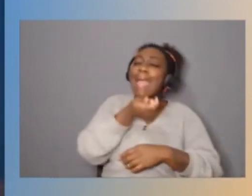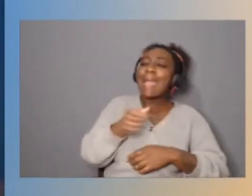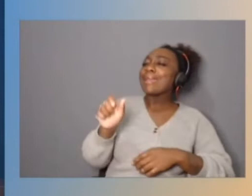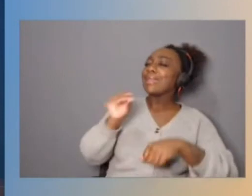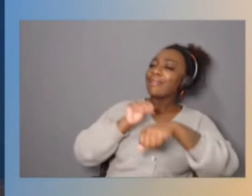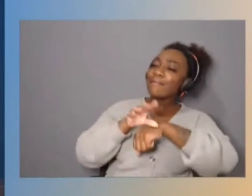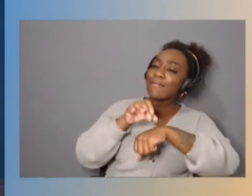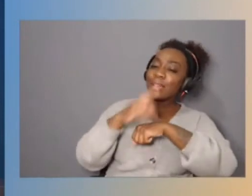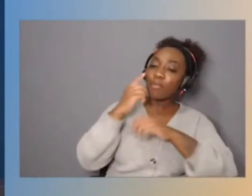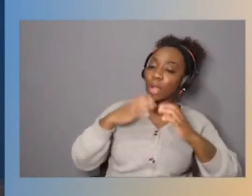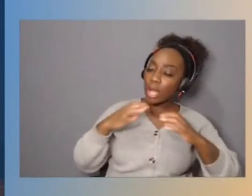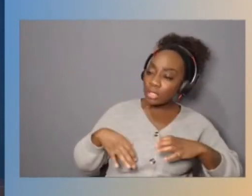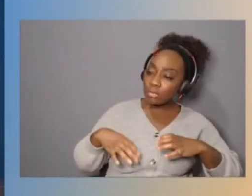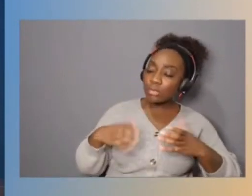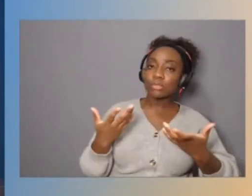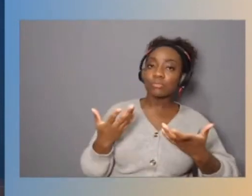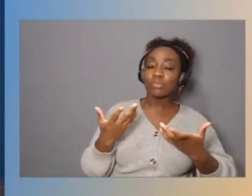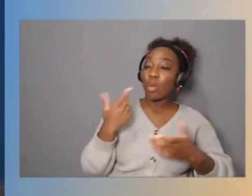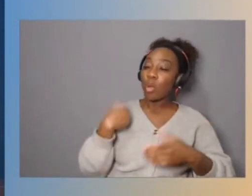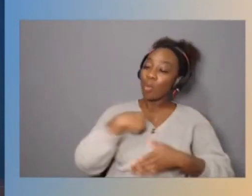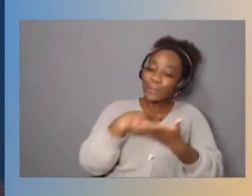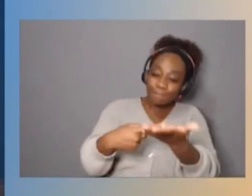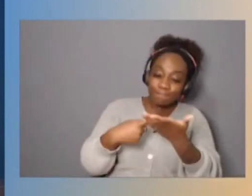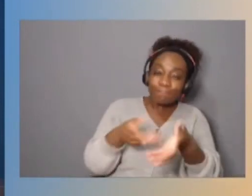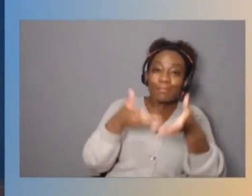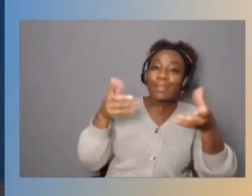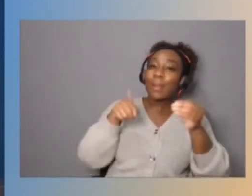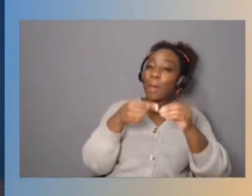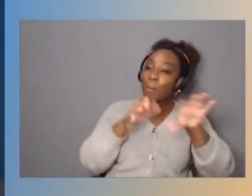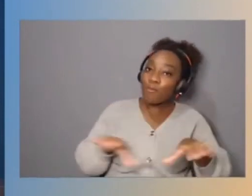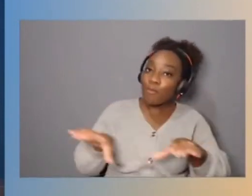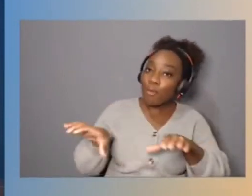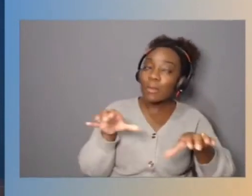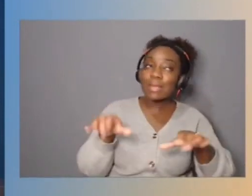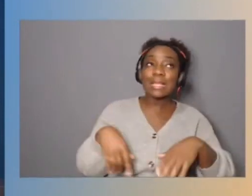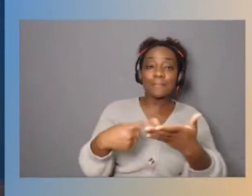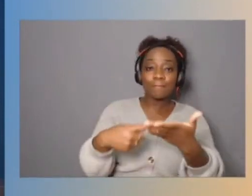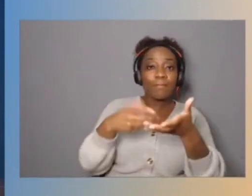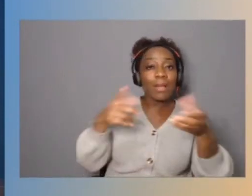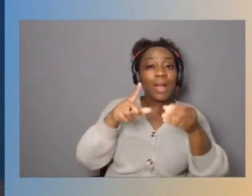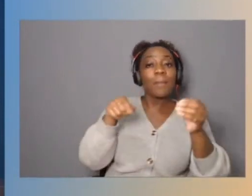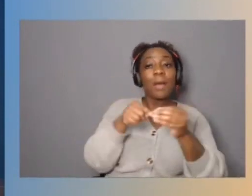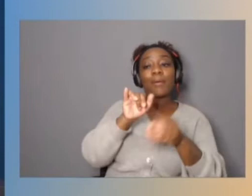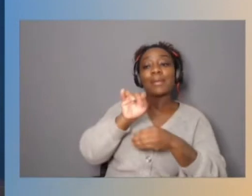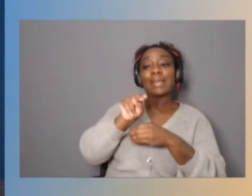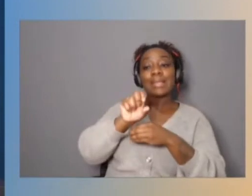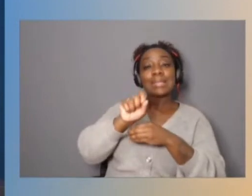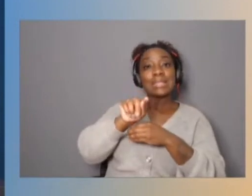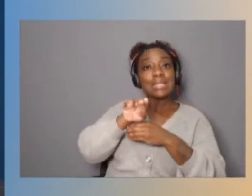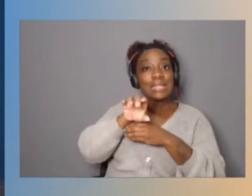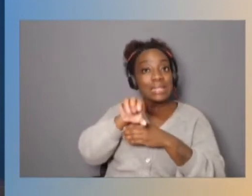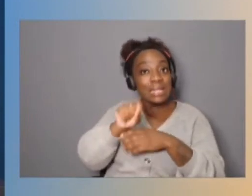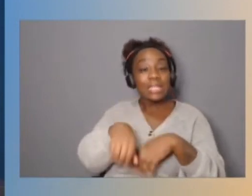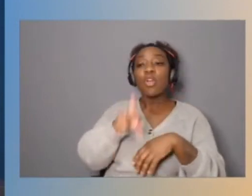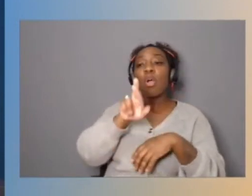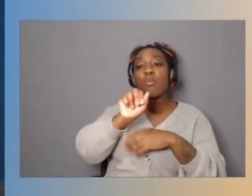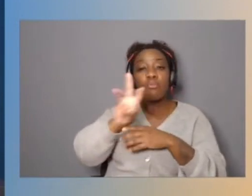We've talked a lot about the performance. We've talked a lot about the instances as well and the raw numbers. Do you have any advice for customers